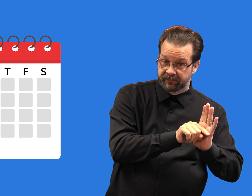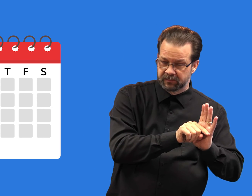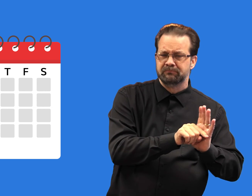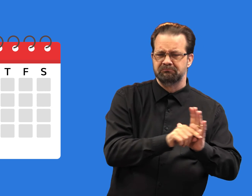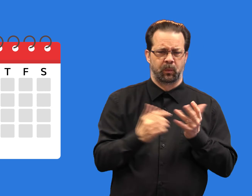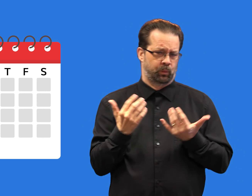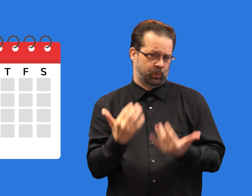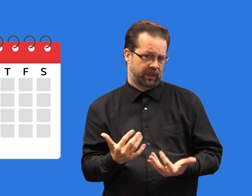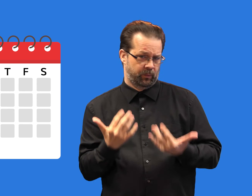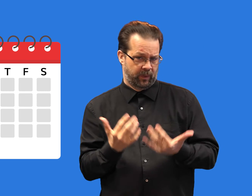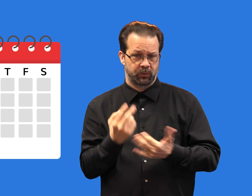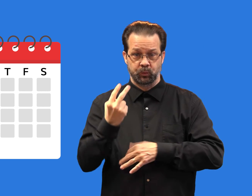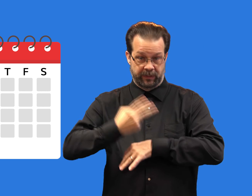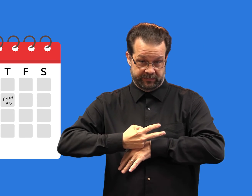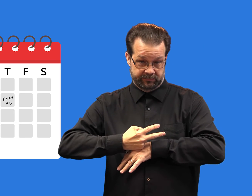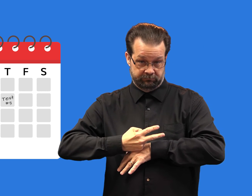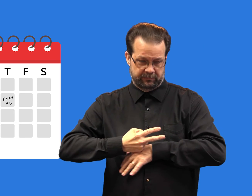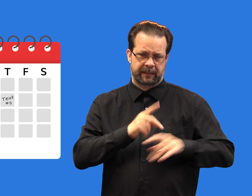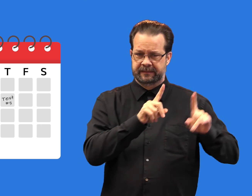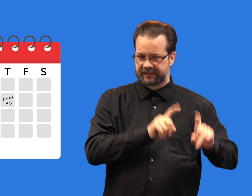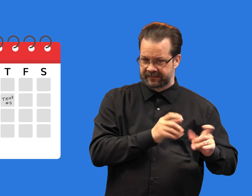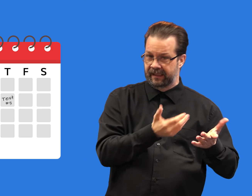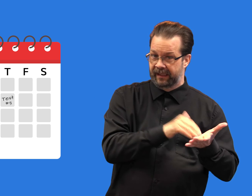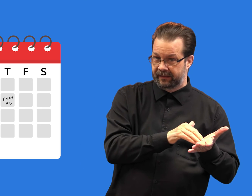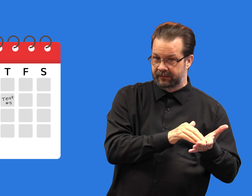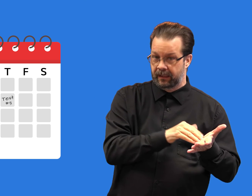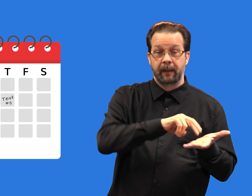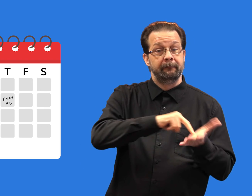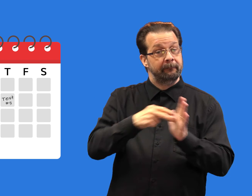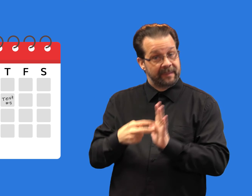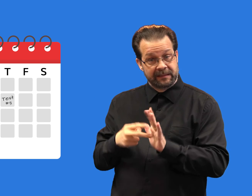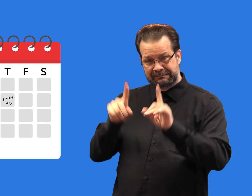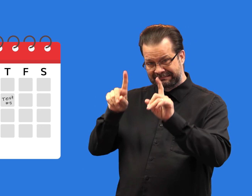If you get another negative result, wait 2 more days and take another test,